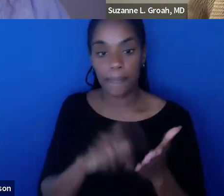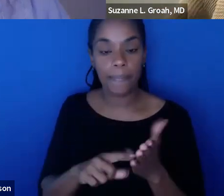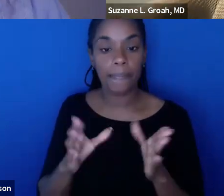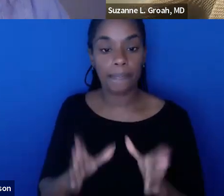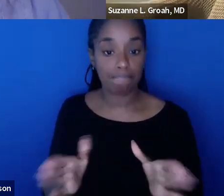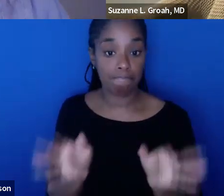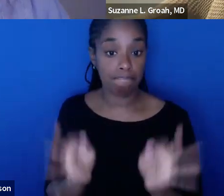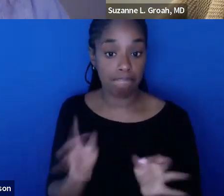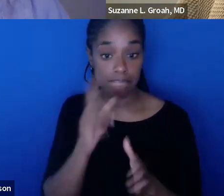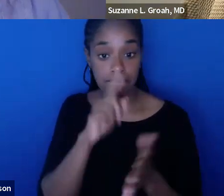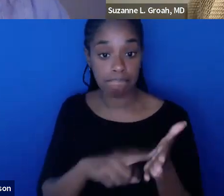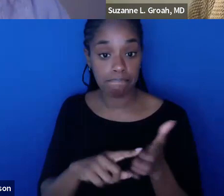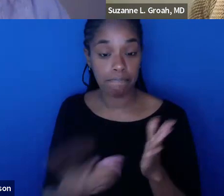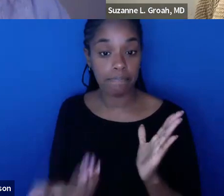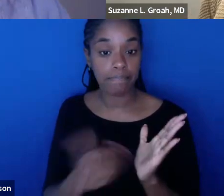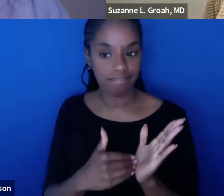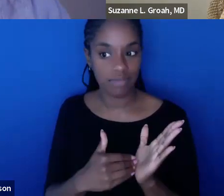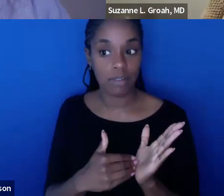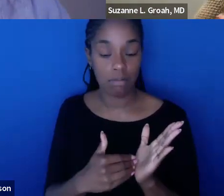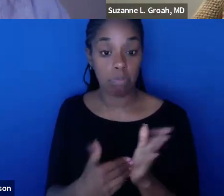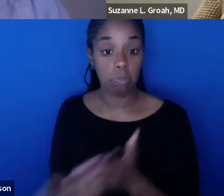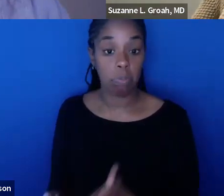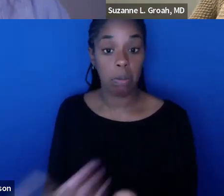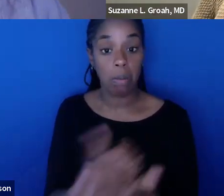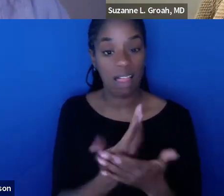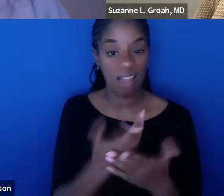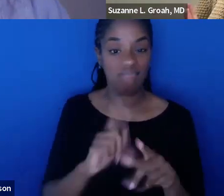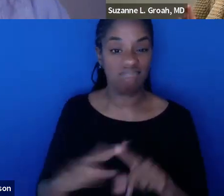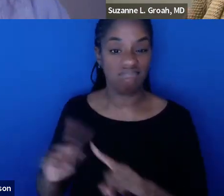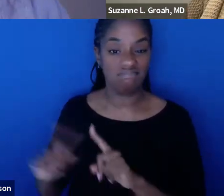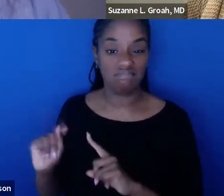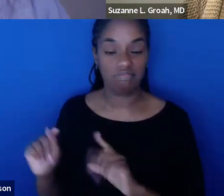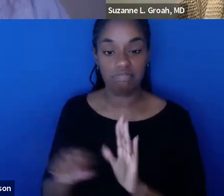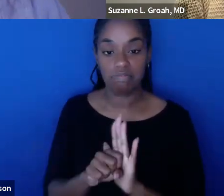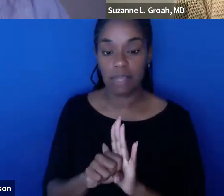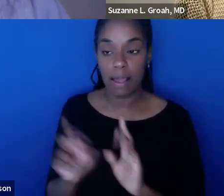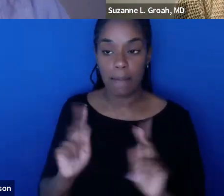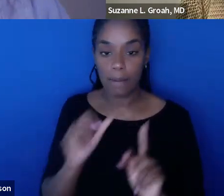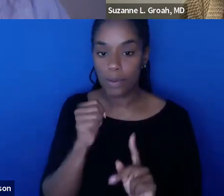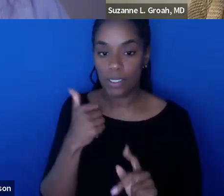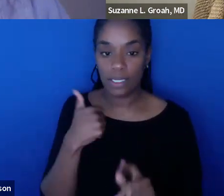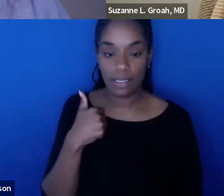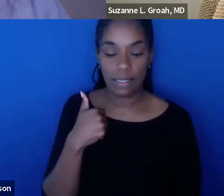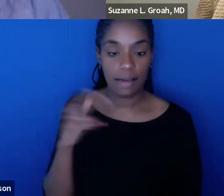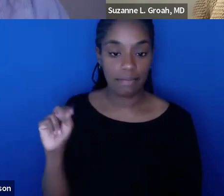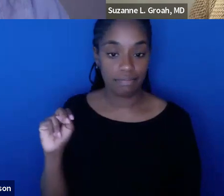We took a whole bunch of urine samples of people who did not have neurogenic bladder and people who did have neurogenic bladders.